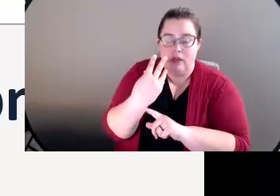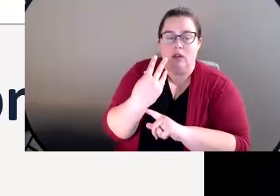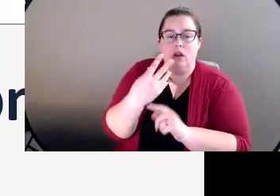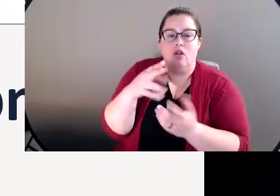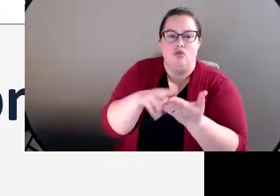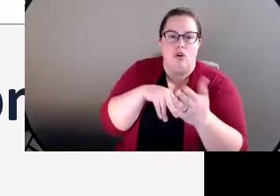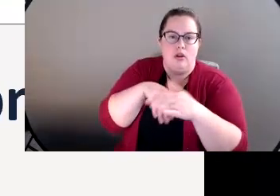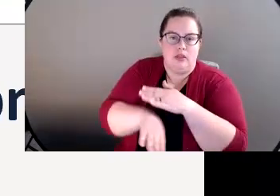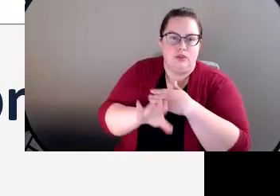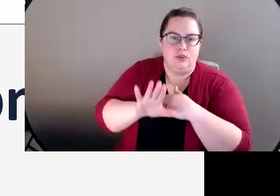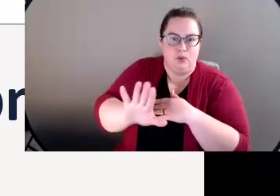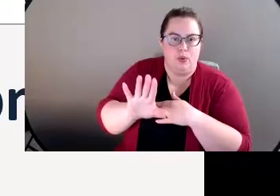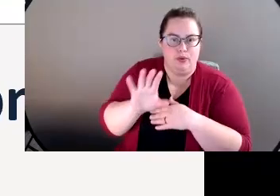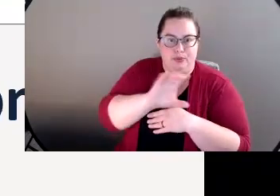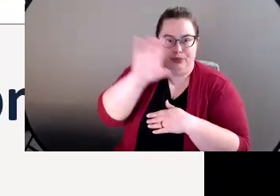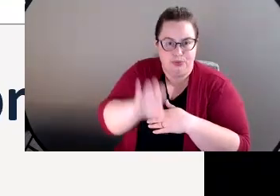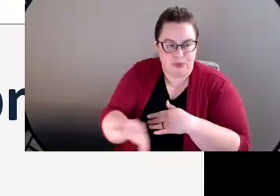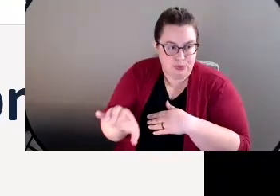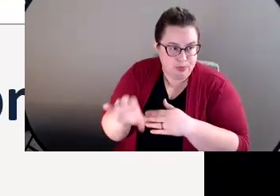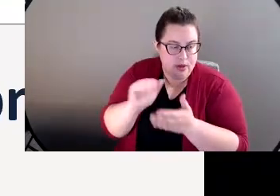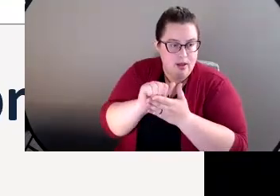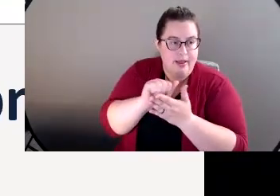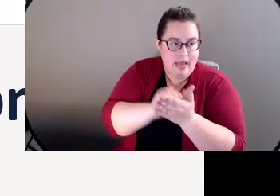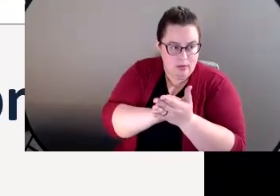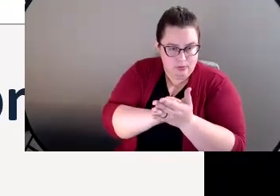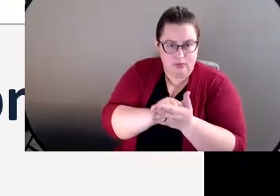you know, accounts and check your recordings,